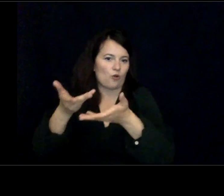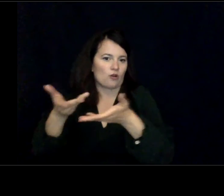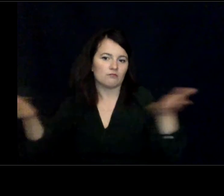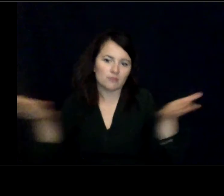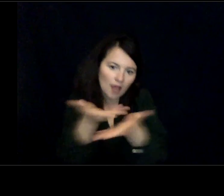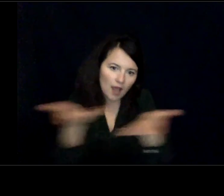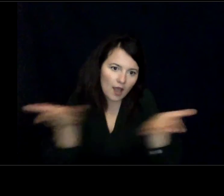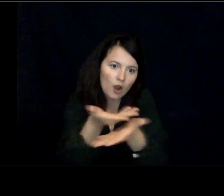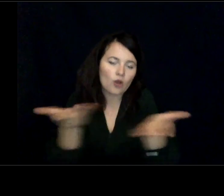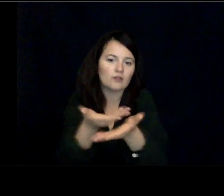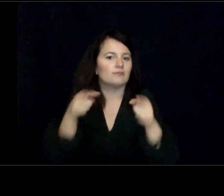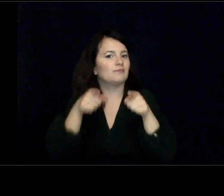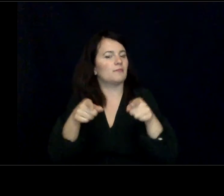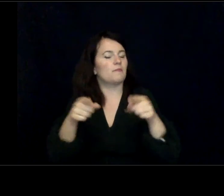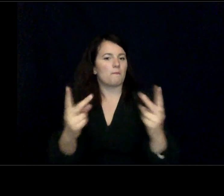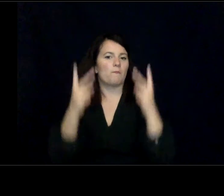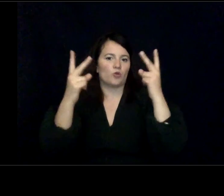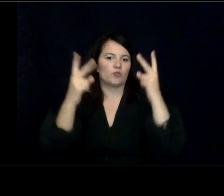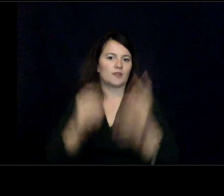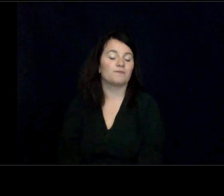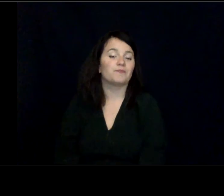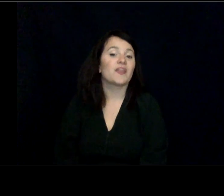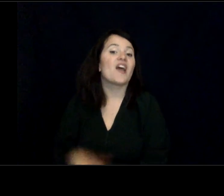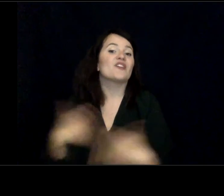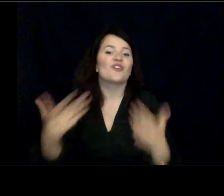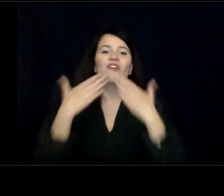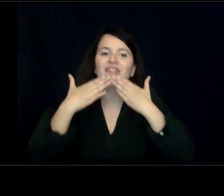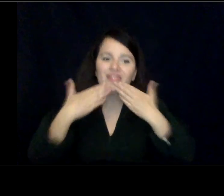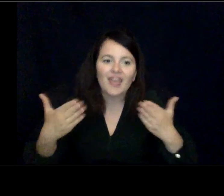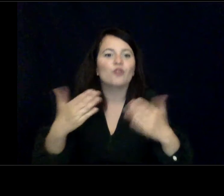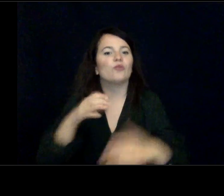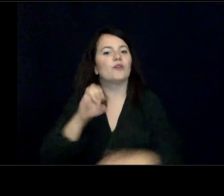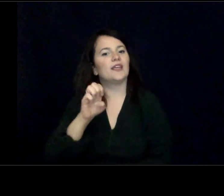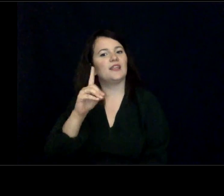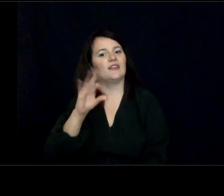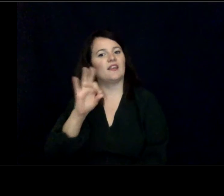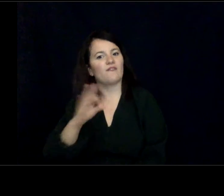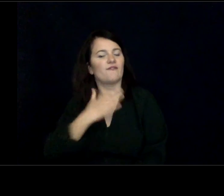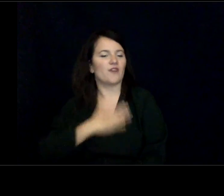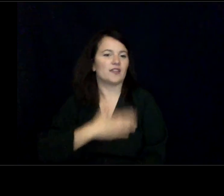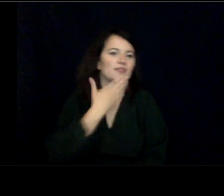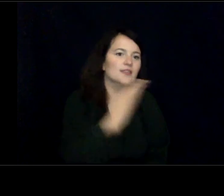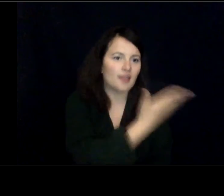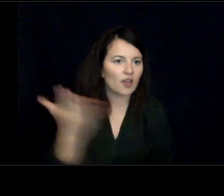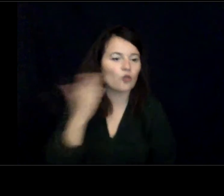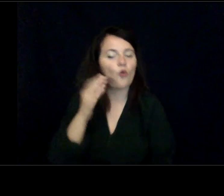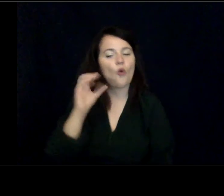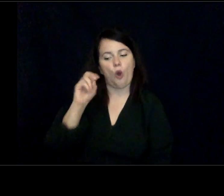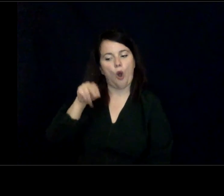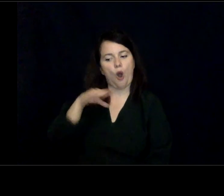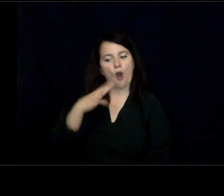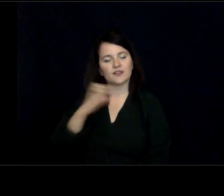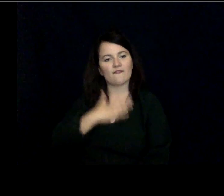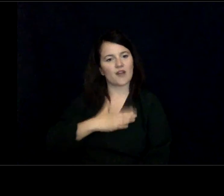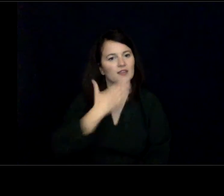Let me thank all of you on behalf of the EDF and ONCE Social Group. I hope that we can see each other very soon,